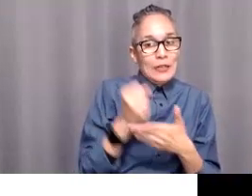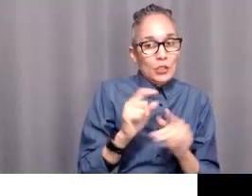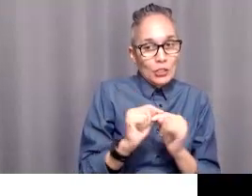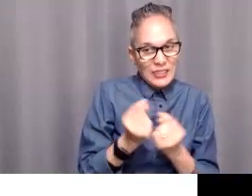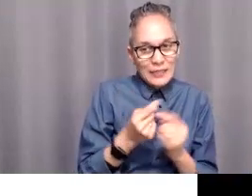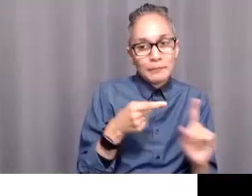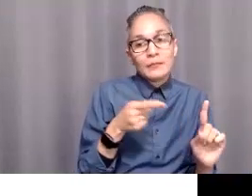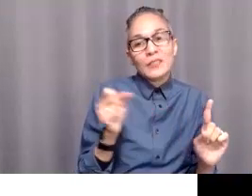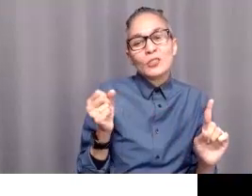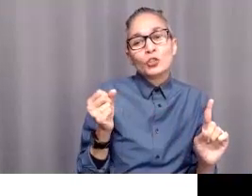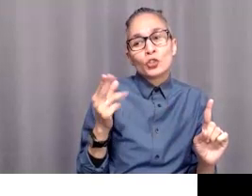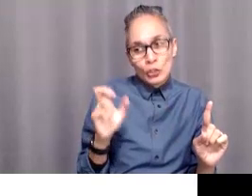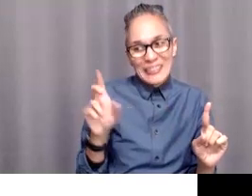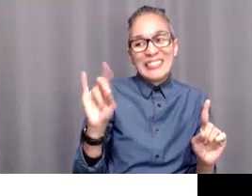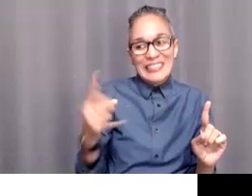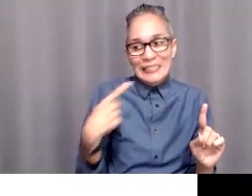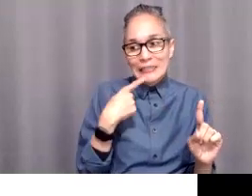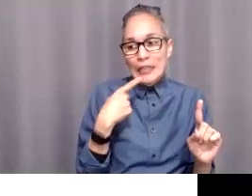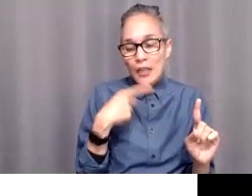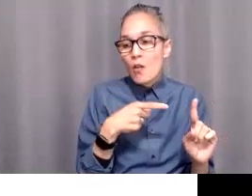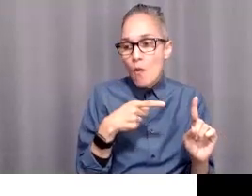she did say that,